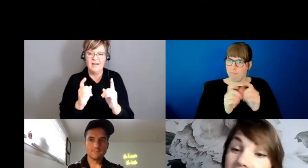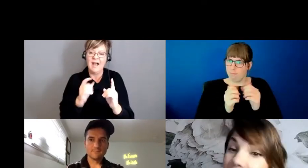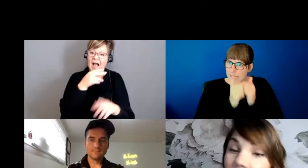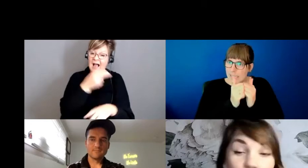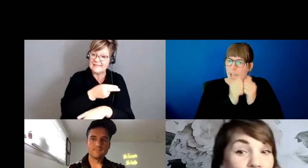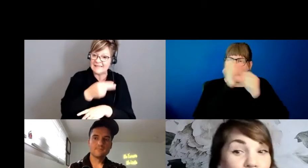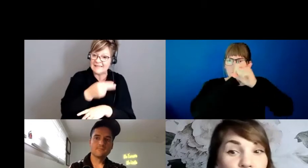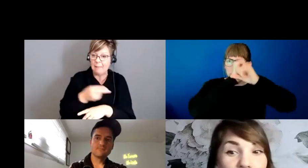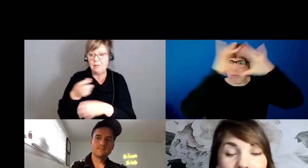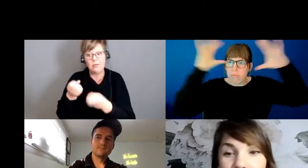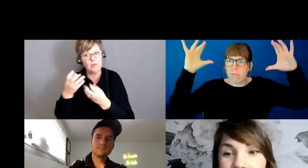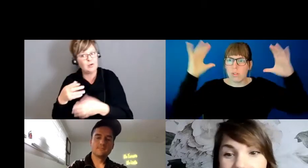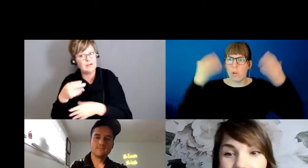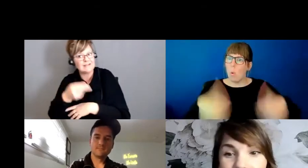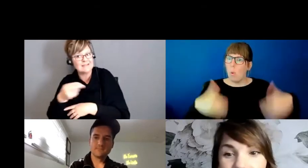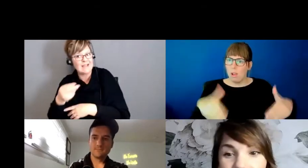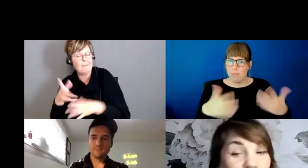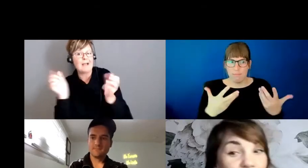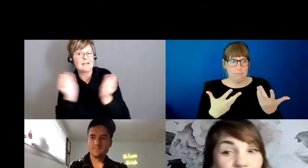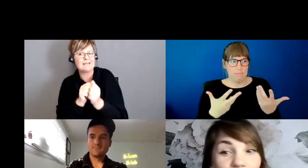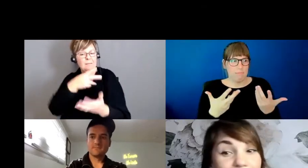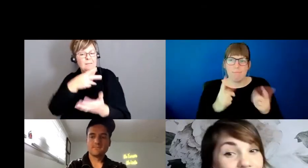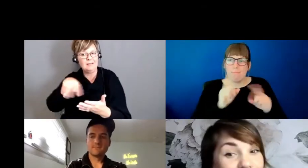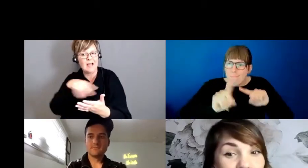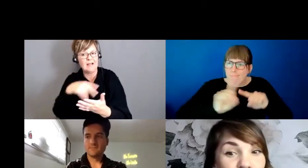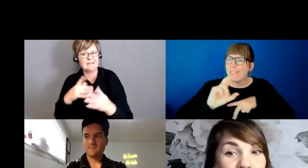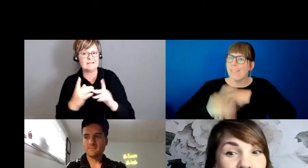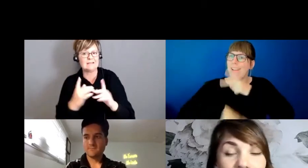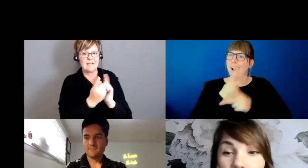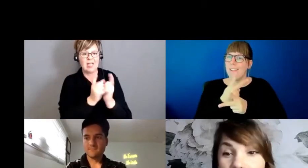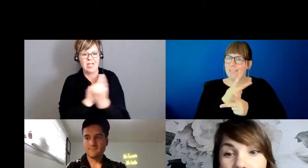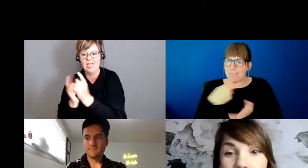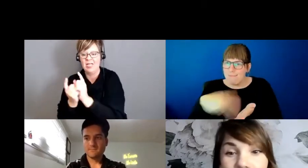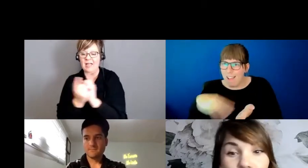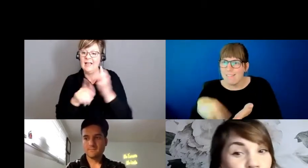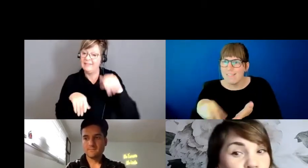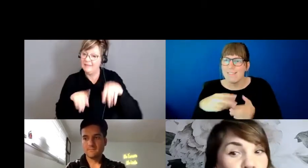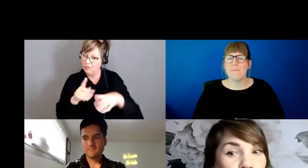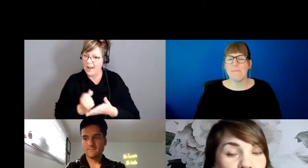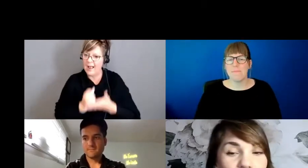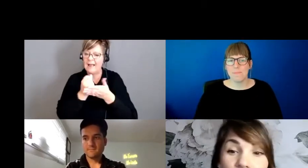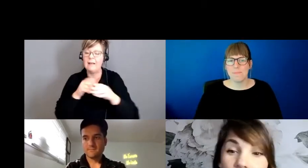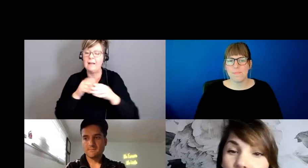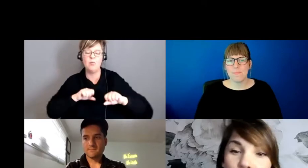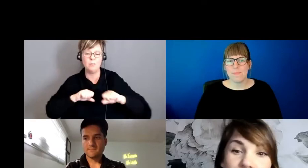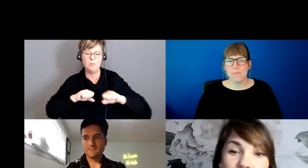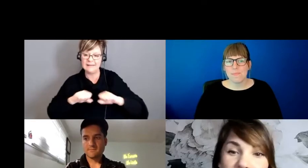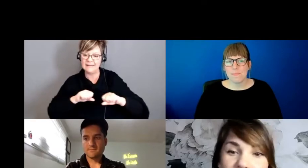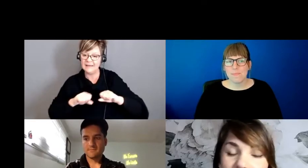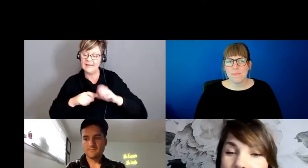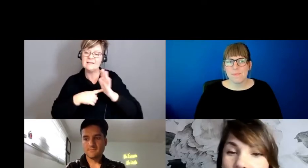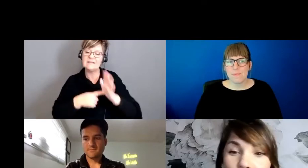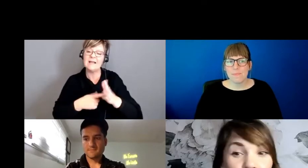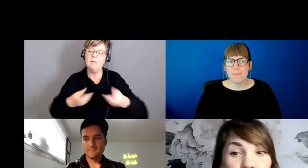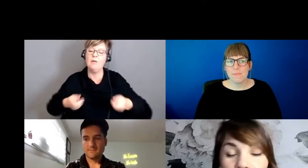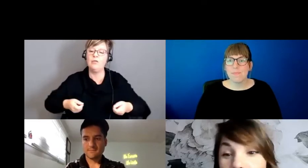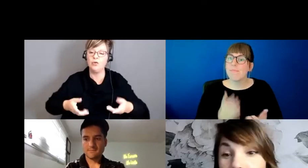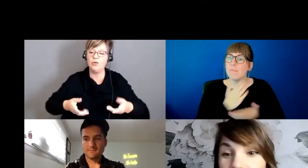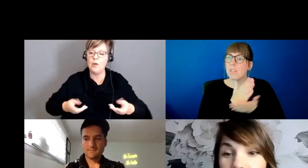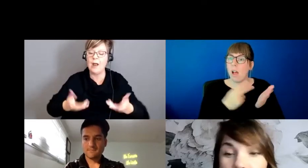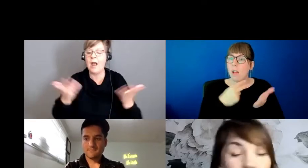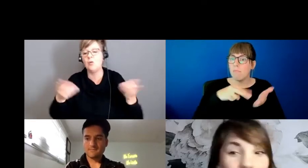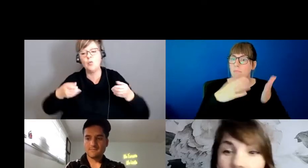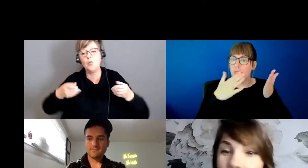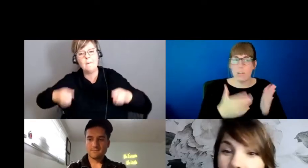SO WE WANT TO HAVE DIFFERENT TYPES OF DANCERS WITH SOME SUPPORT SUCH AS A WHEELCHAIR, WITH